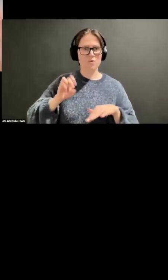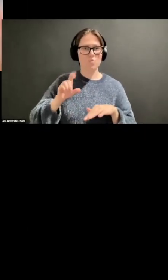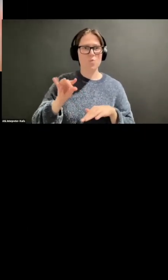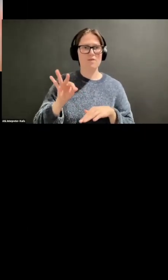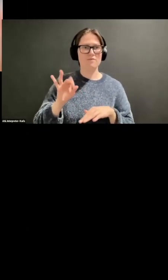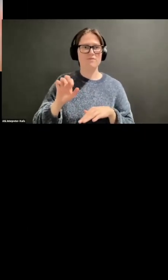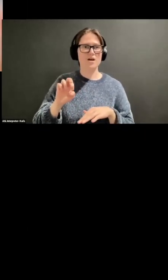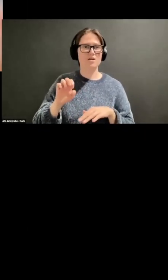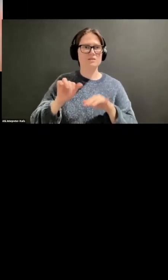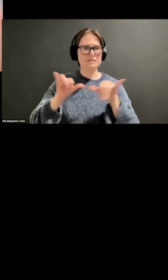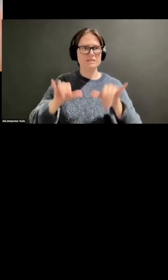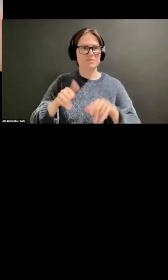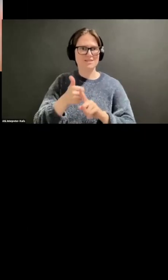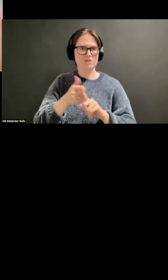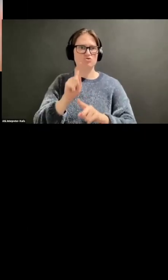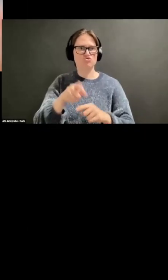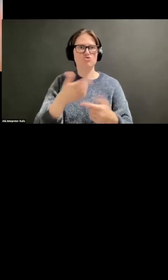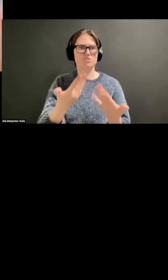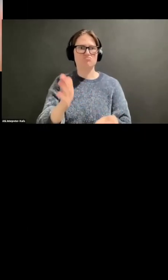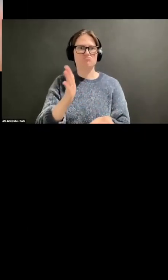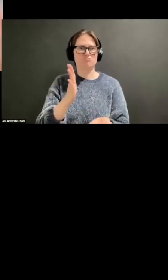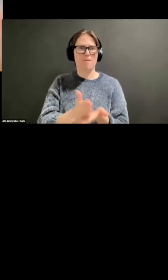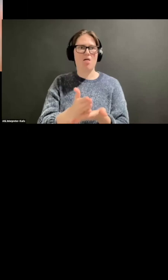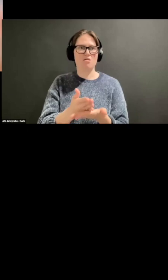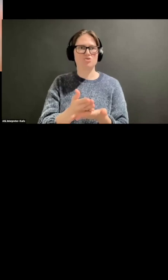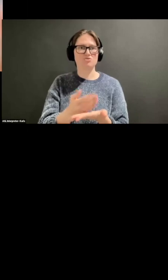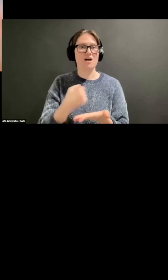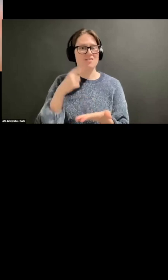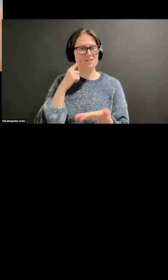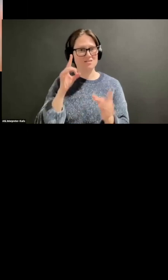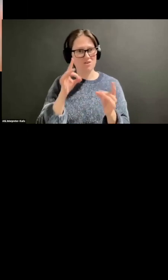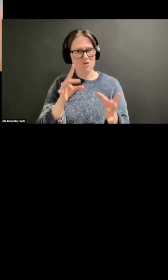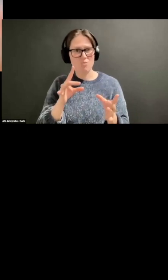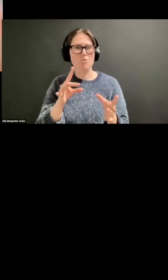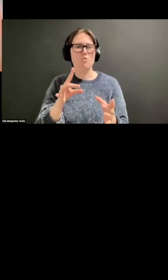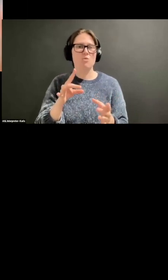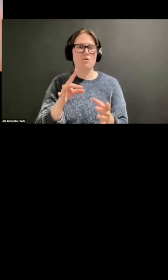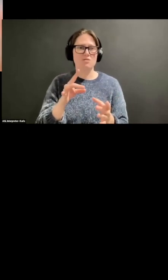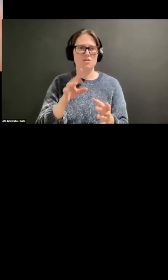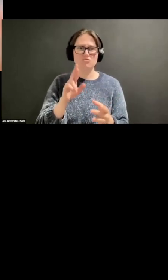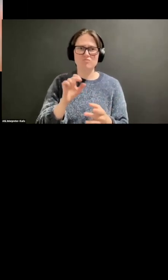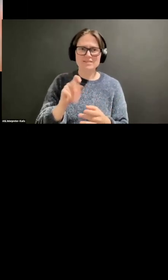and incredibly racist and harmful, but I am